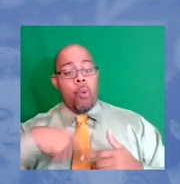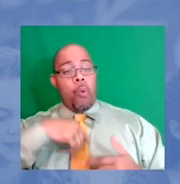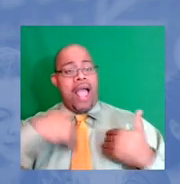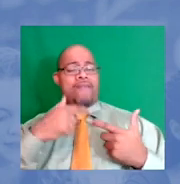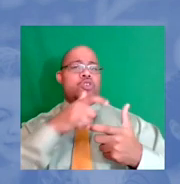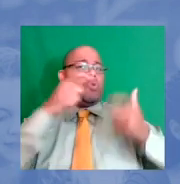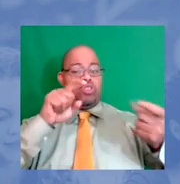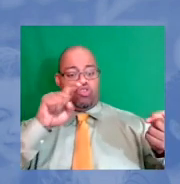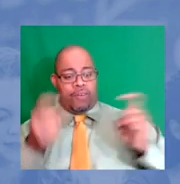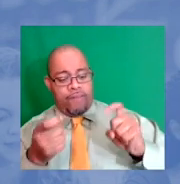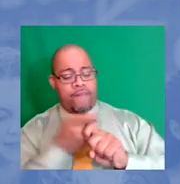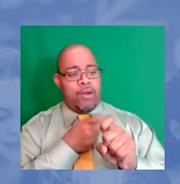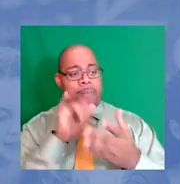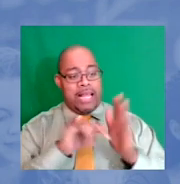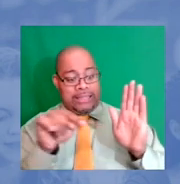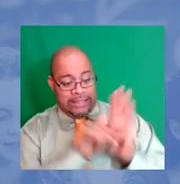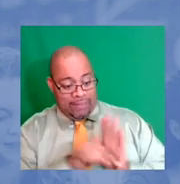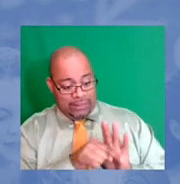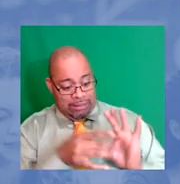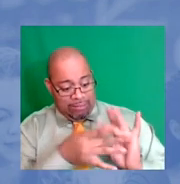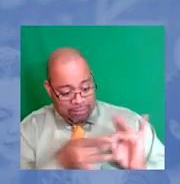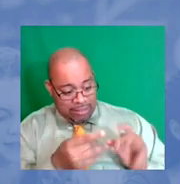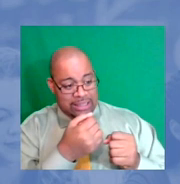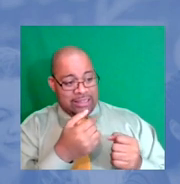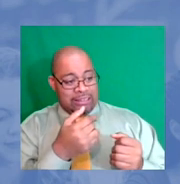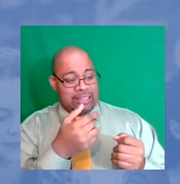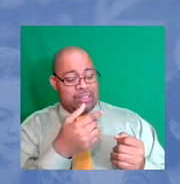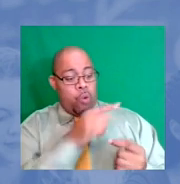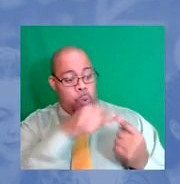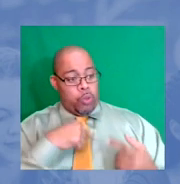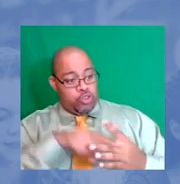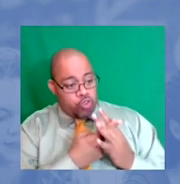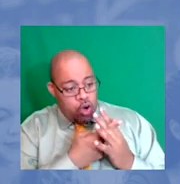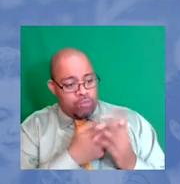DEFICIT NARRATIVE AND SAVIORISM WHEN WE STARTED TO BRINGING IN TRAUMA INFORMED PRACTICES.